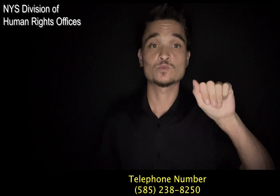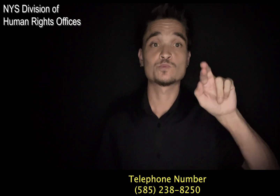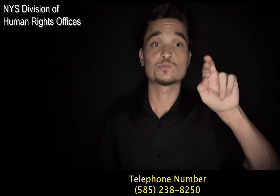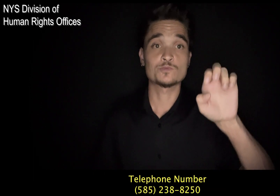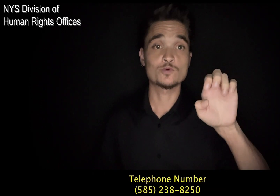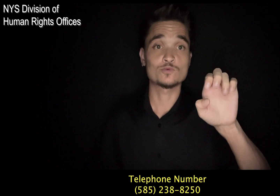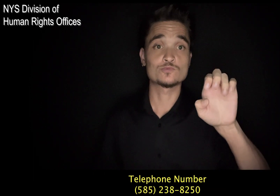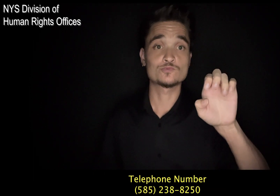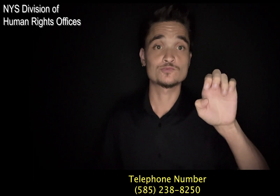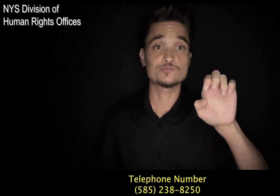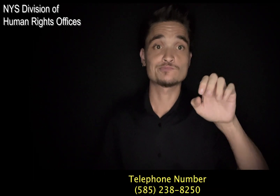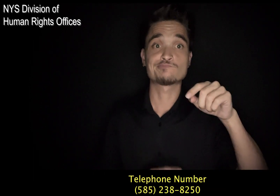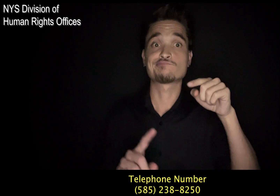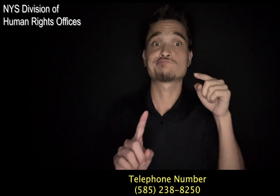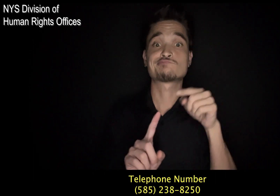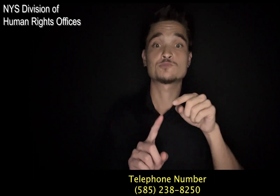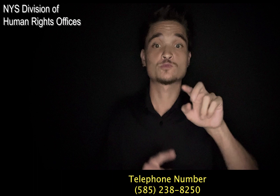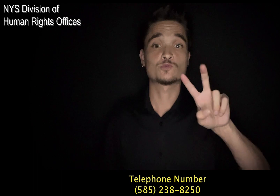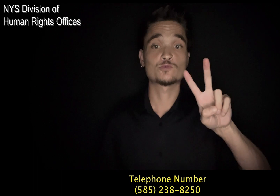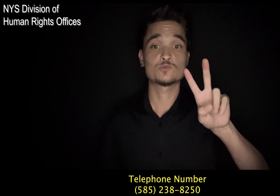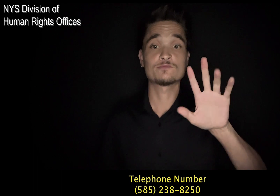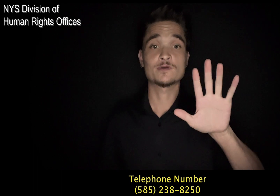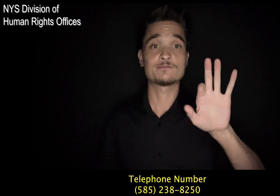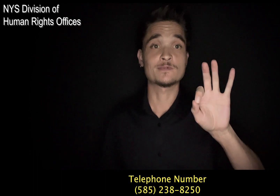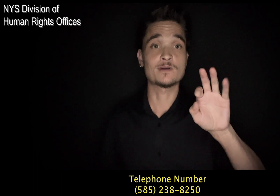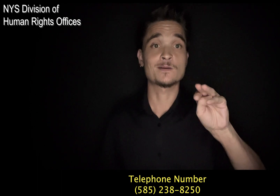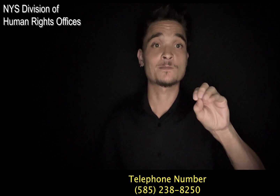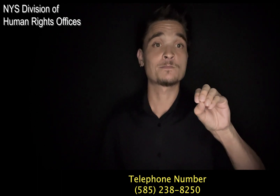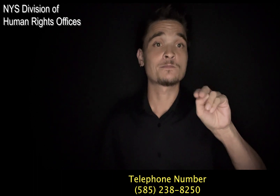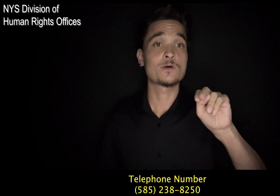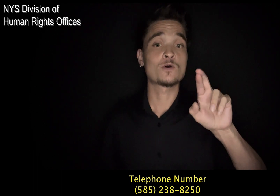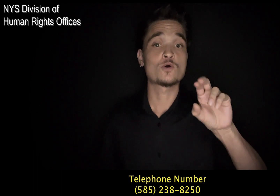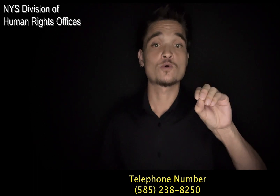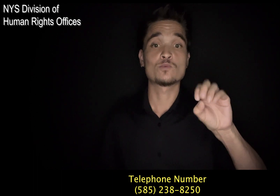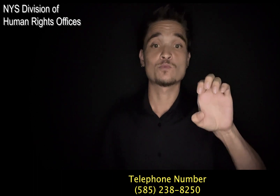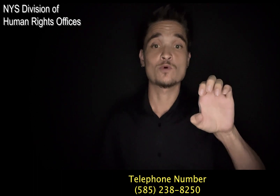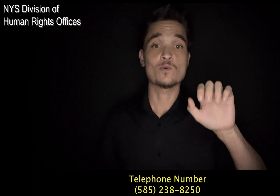Telephone Number (585) 238-8250